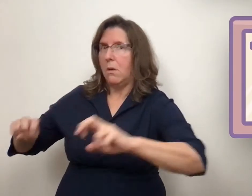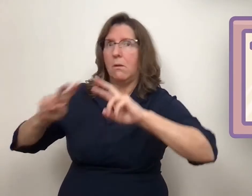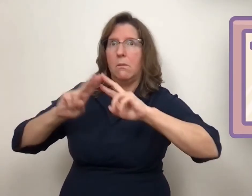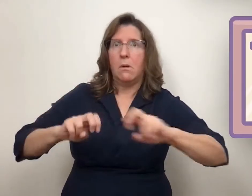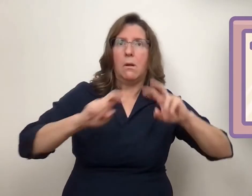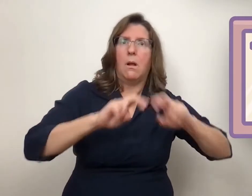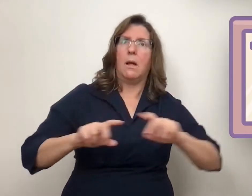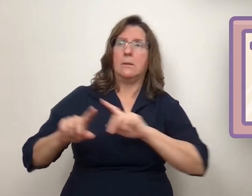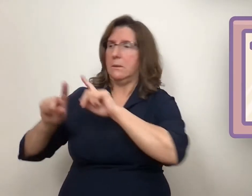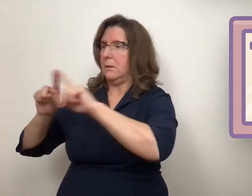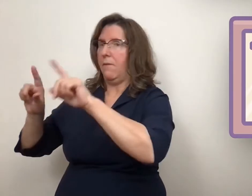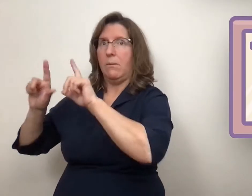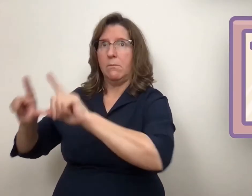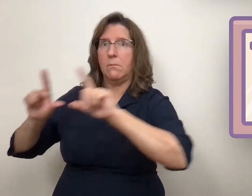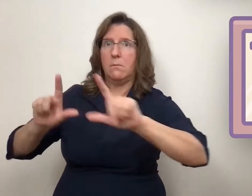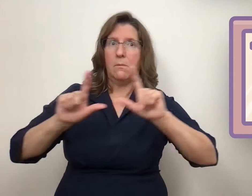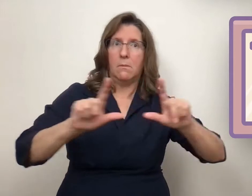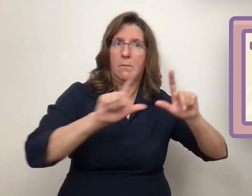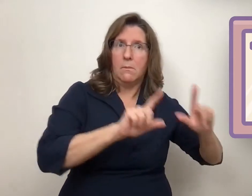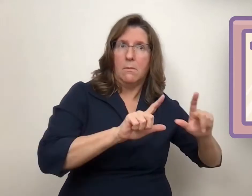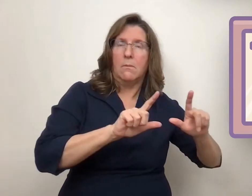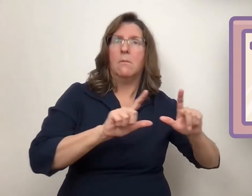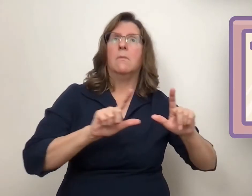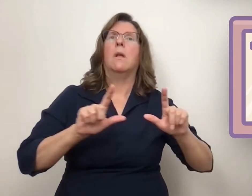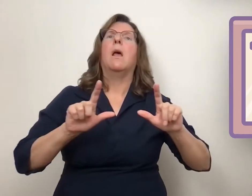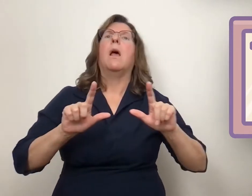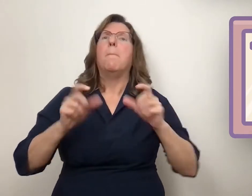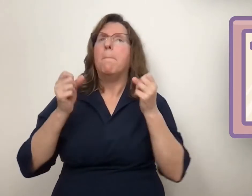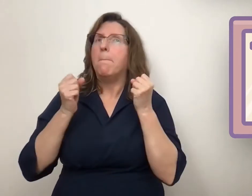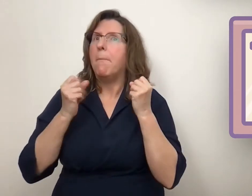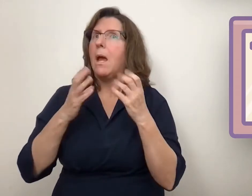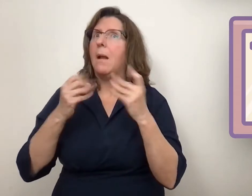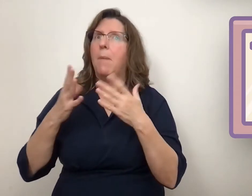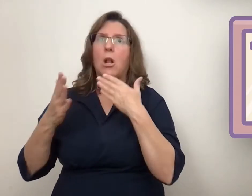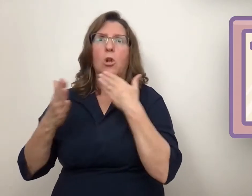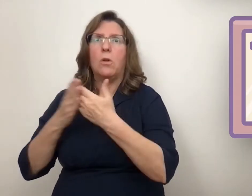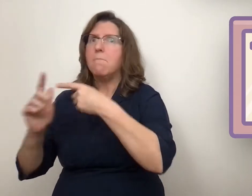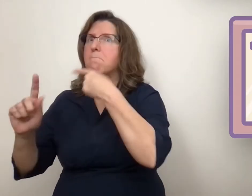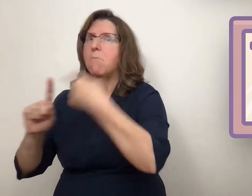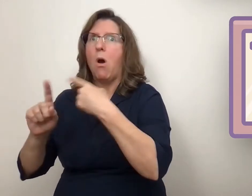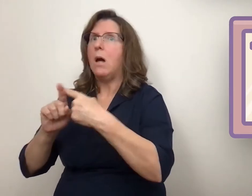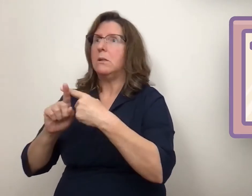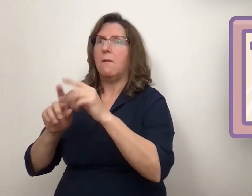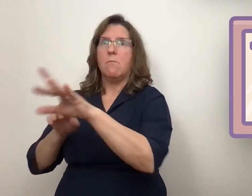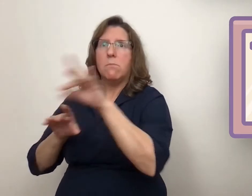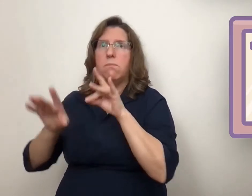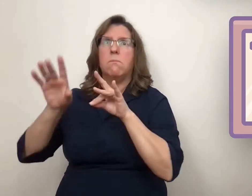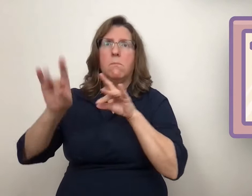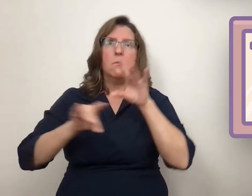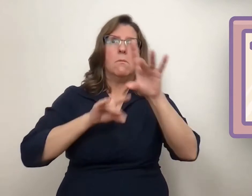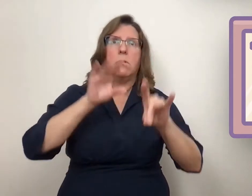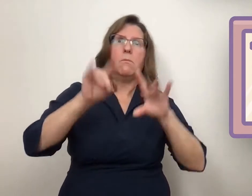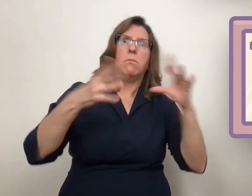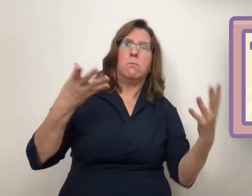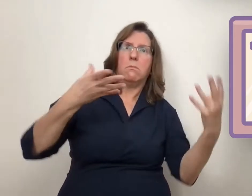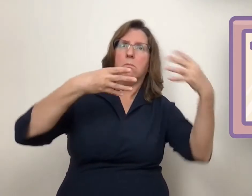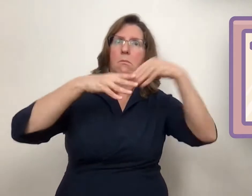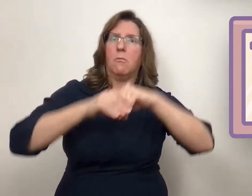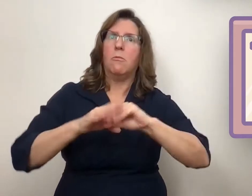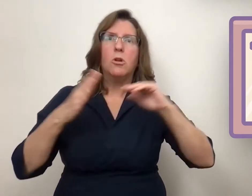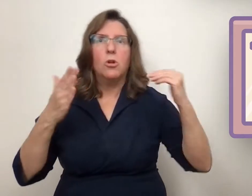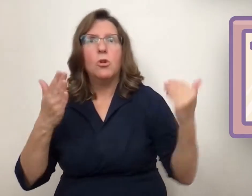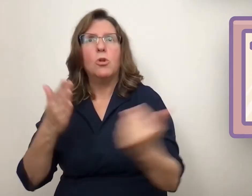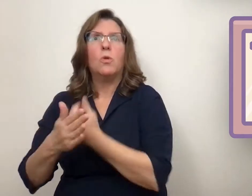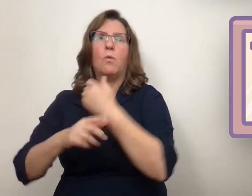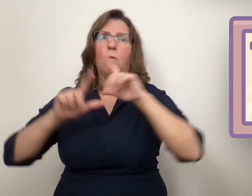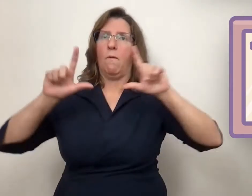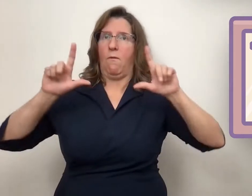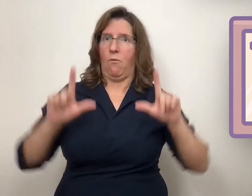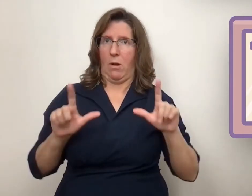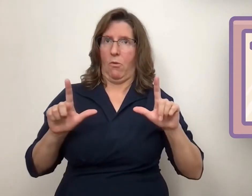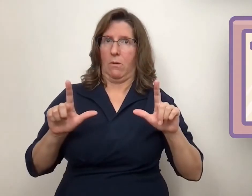By analyzing the models out there, we can select the features that fit deaf learners' needs and create a new framework.